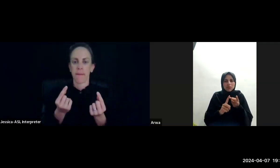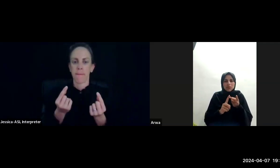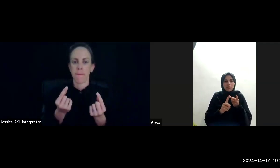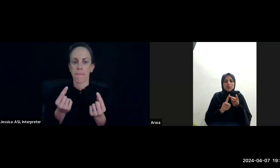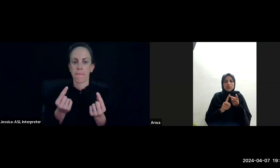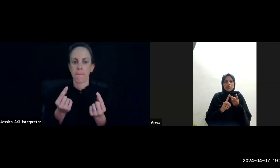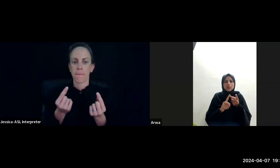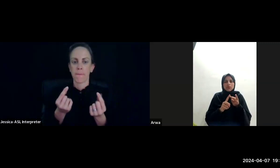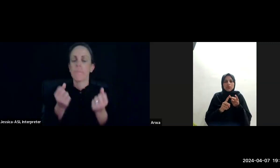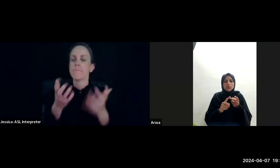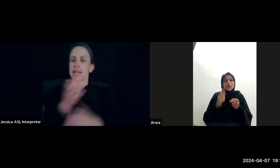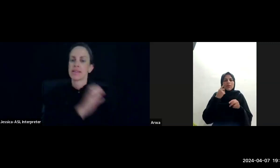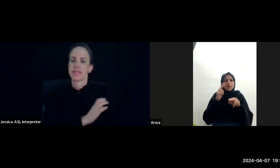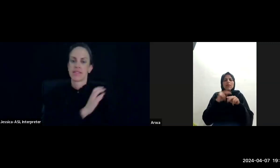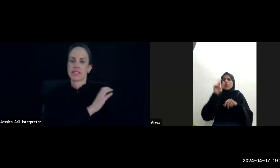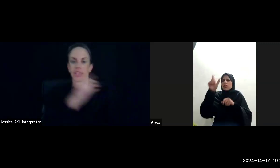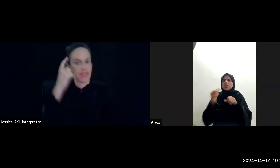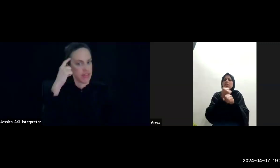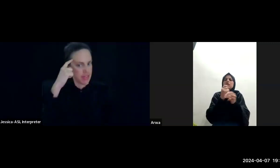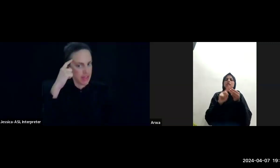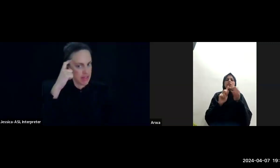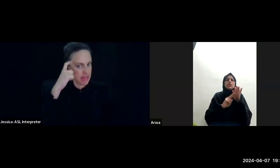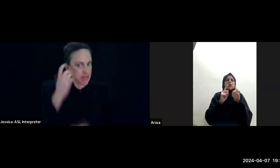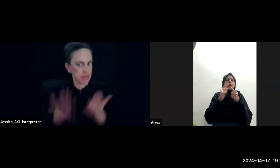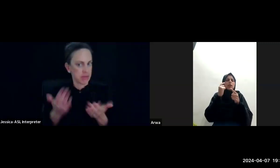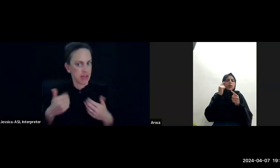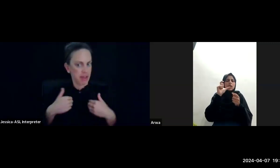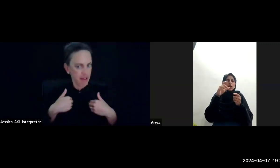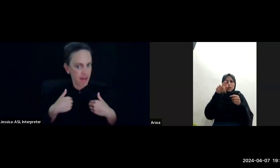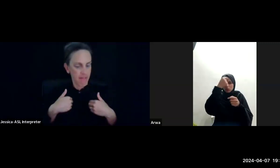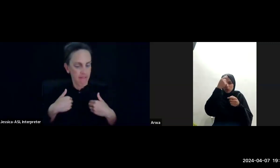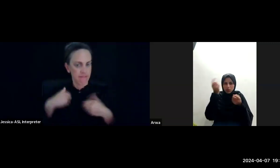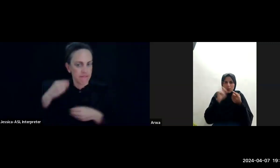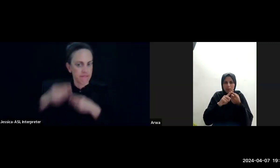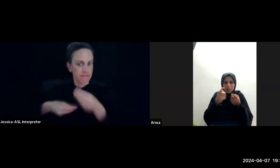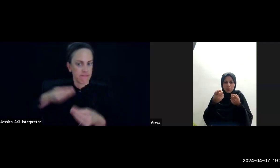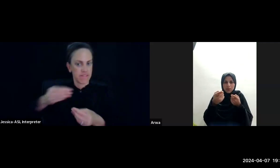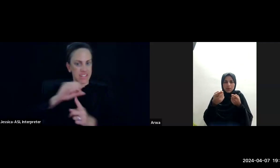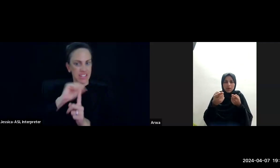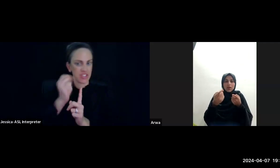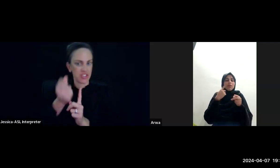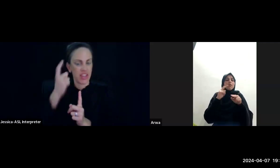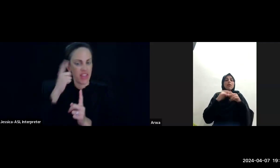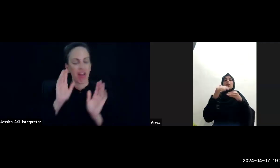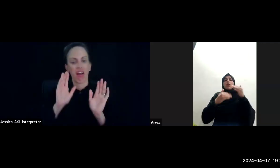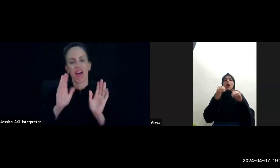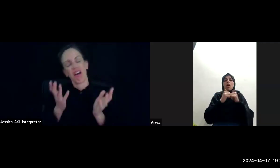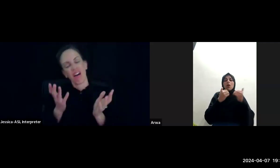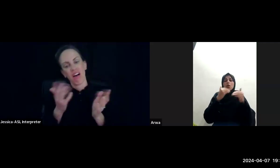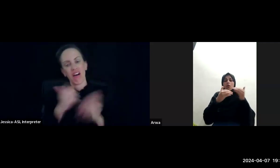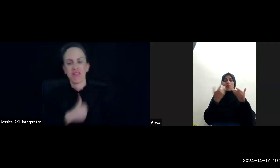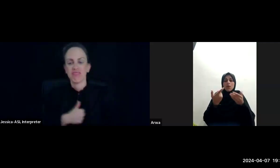somebody has a genetic condition that means that you know nothing can be done. And therefore of